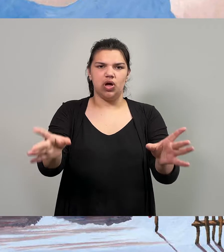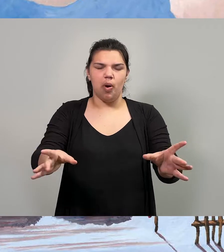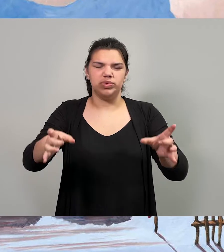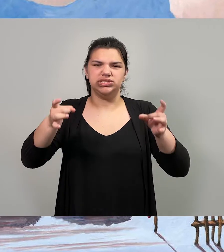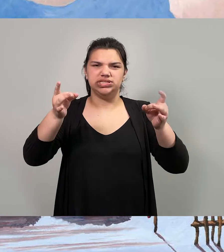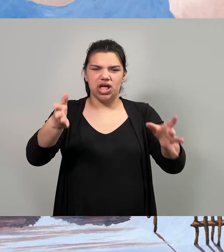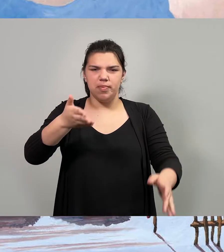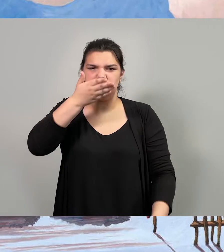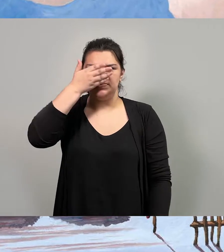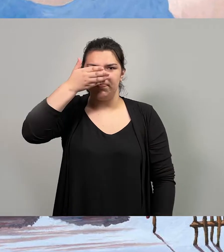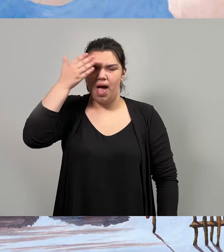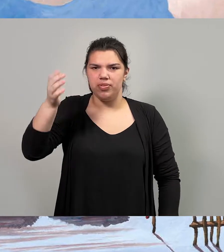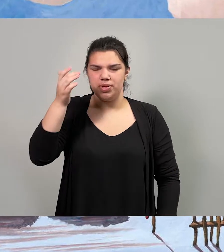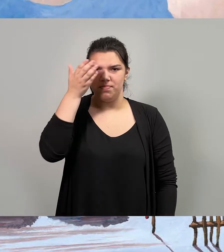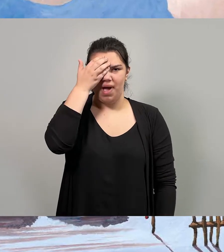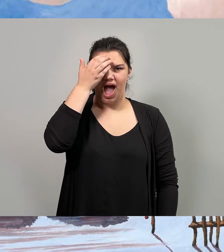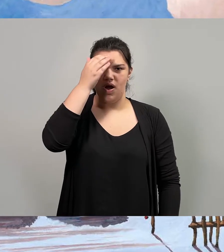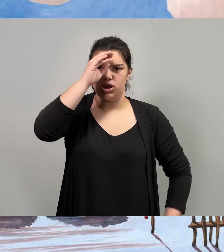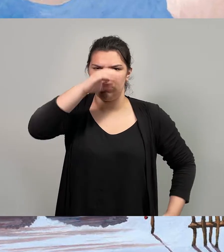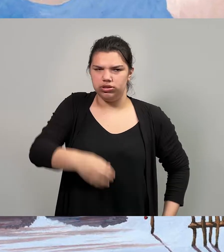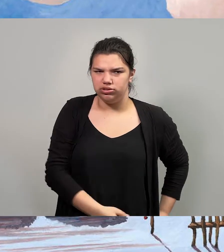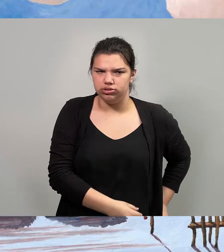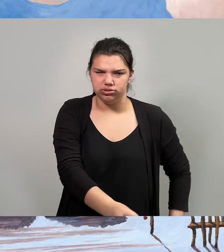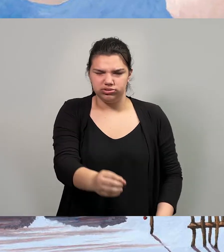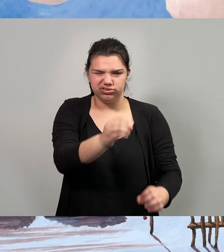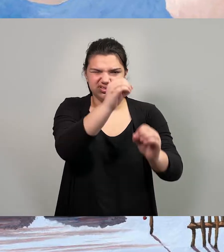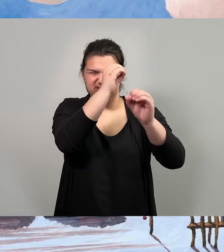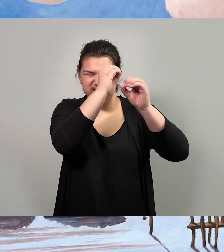The terrible horrible smelly pirate put his spy glass to his eye.